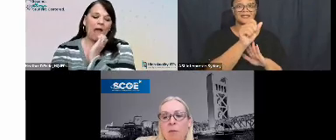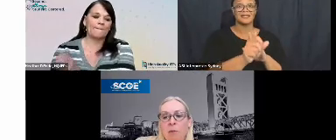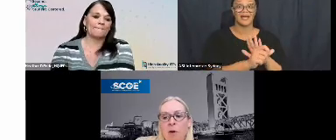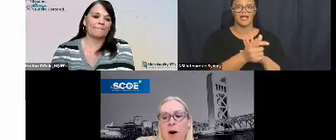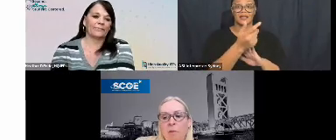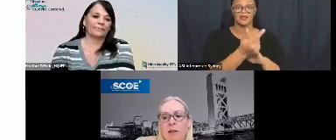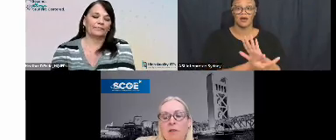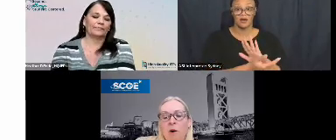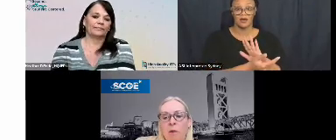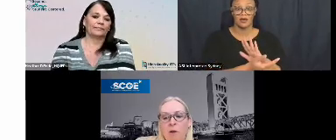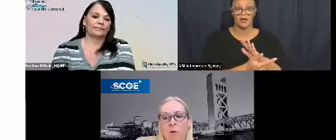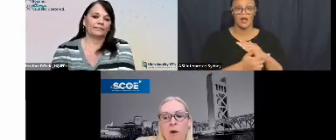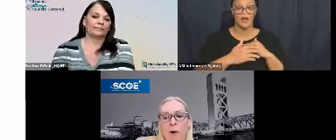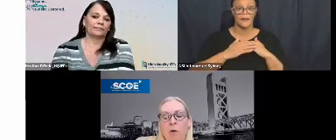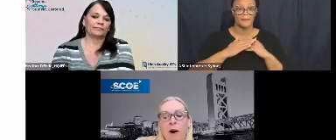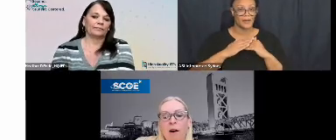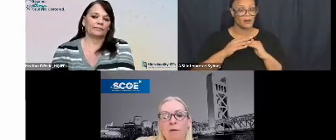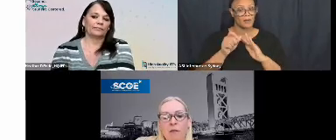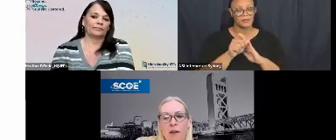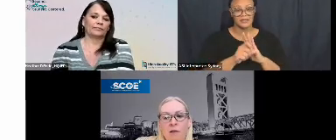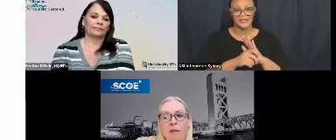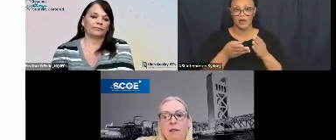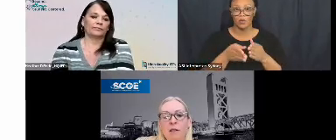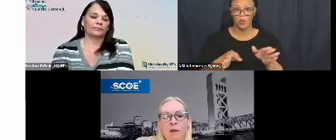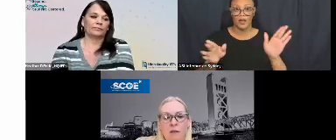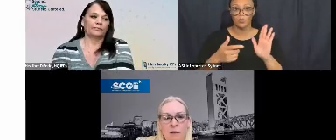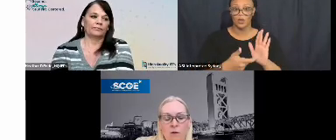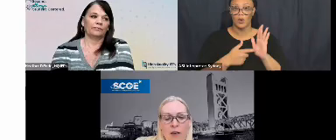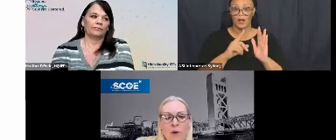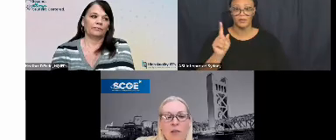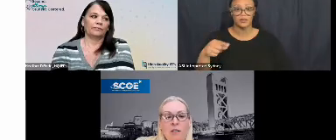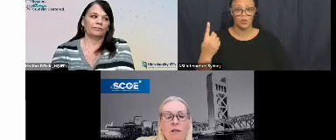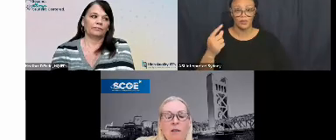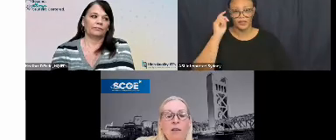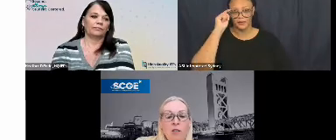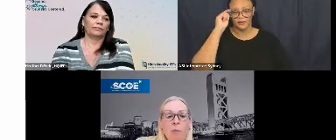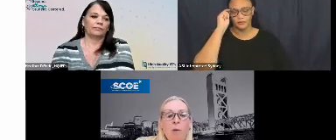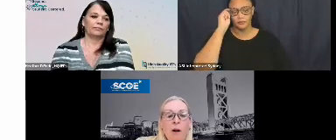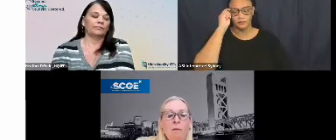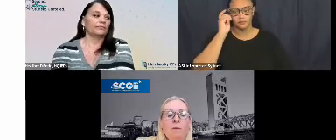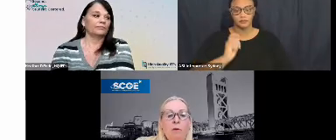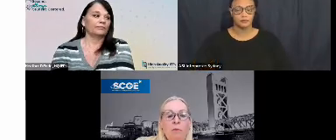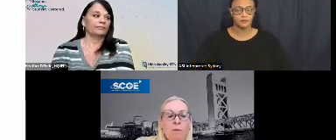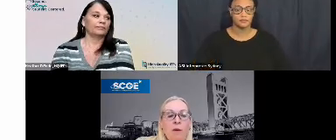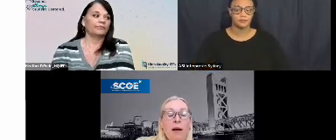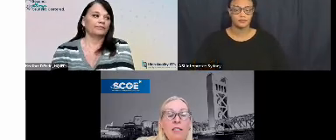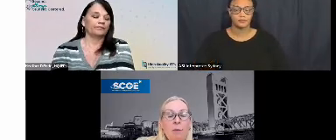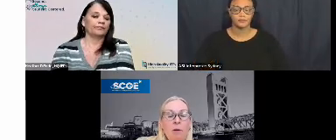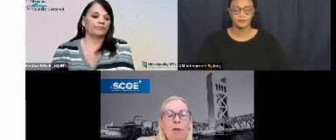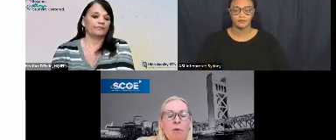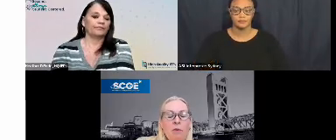statewide requirements are what what are required for this graduation. the diploma, a diploma